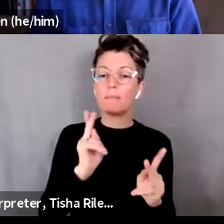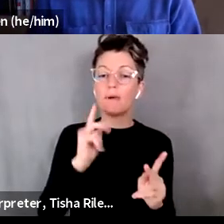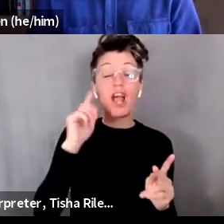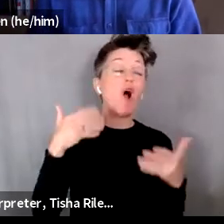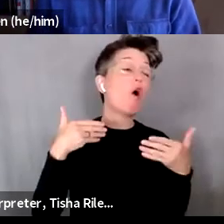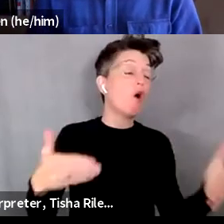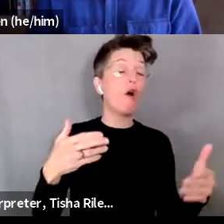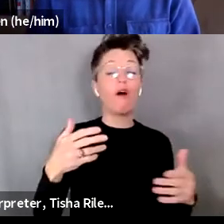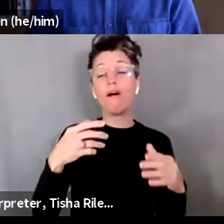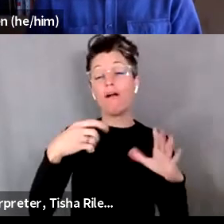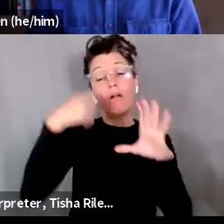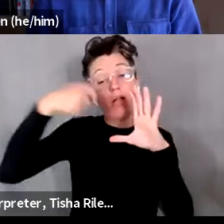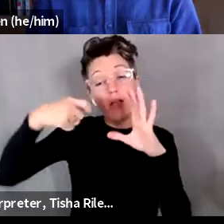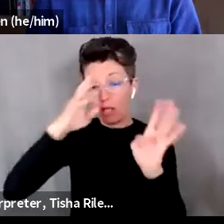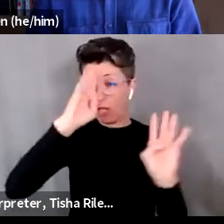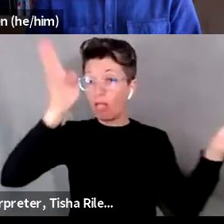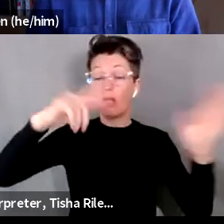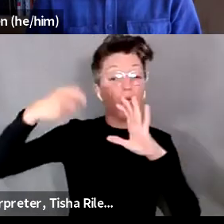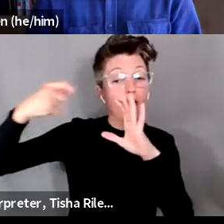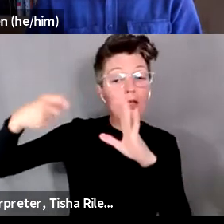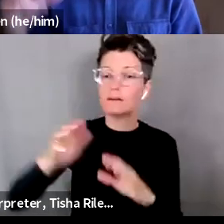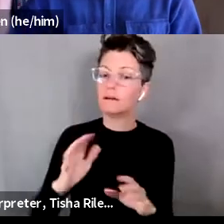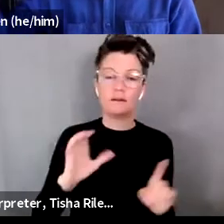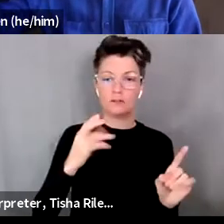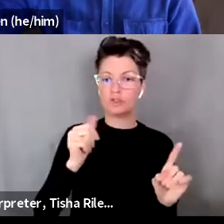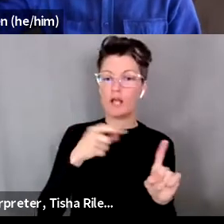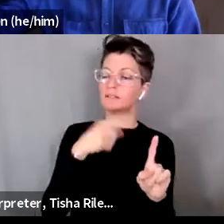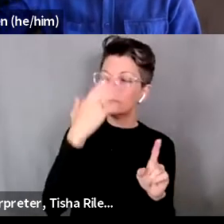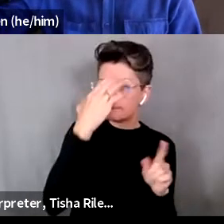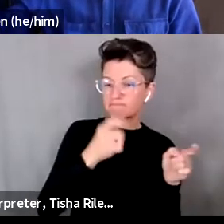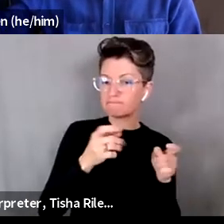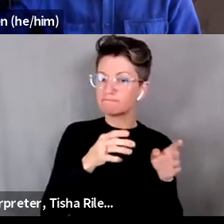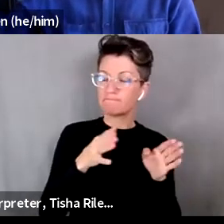It's a constructed experience, and I felt like there was this guiding spirit,